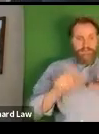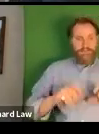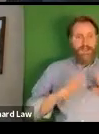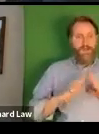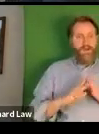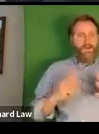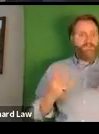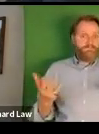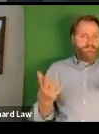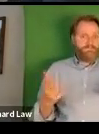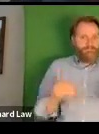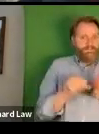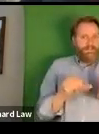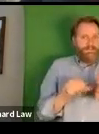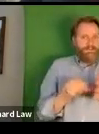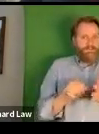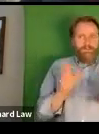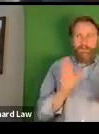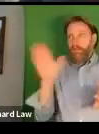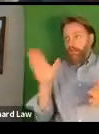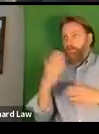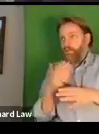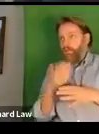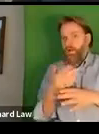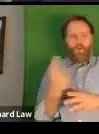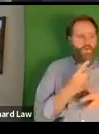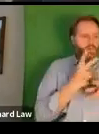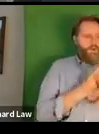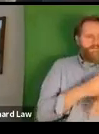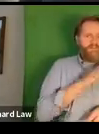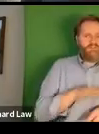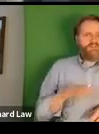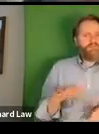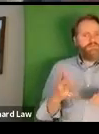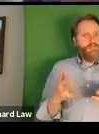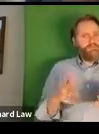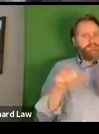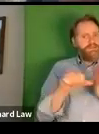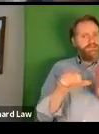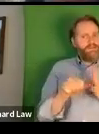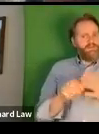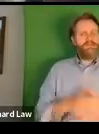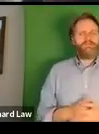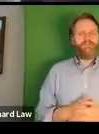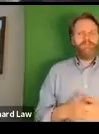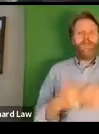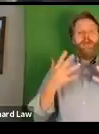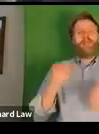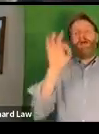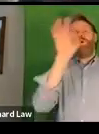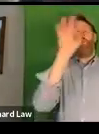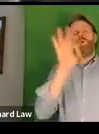okay Mark there's a few questions here about pensions John McCue from Home